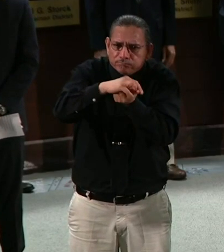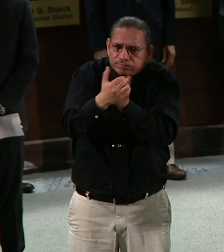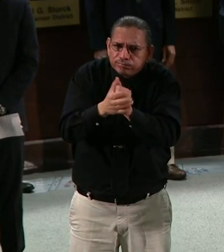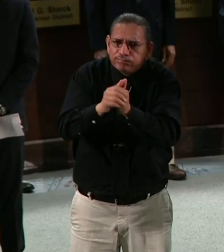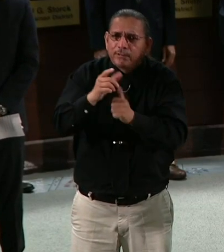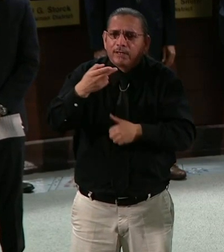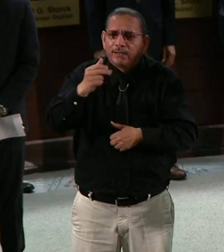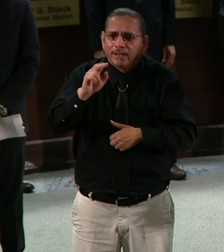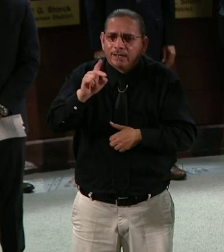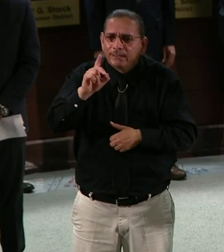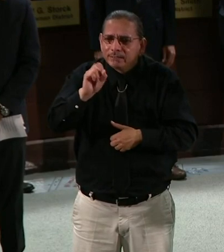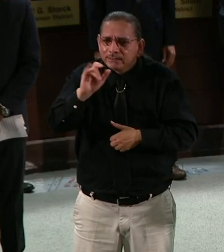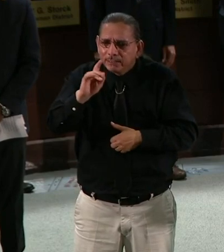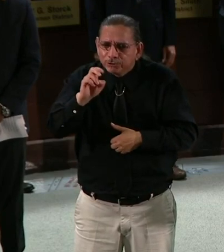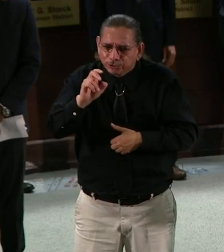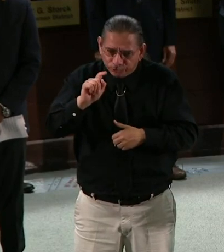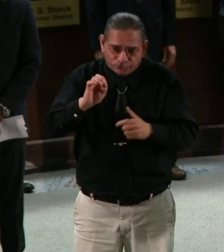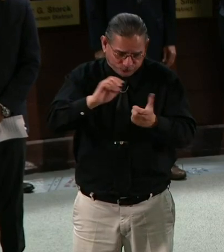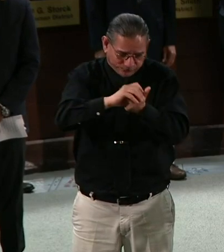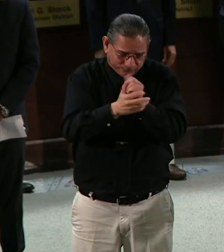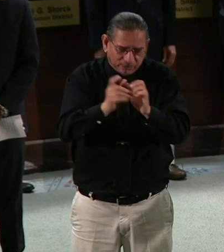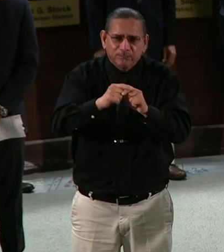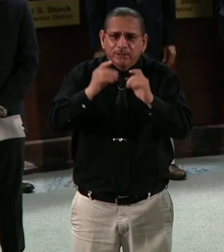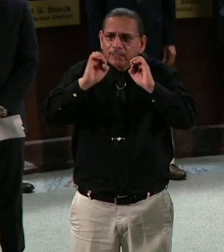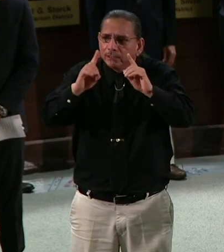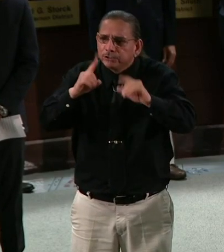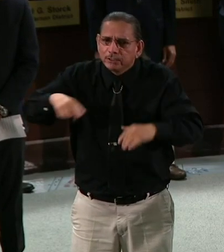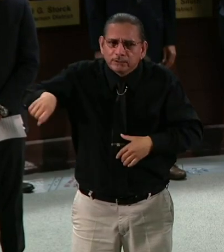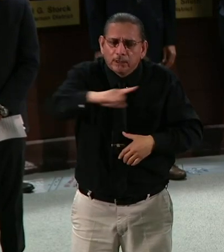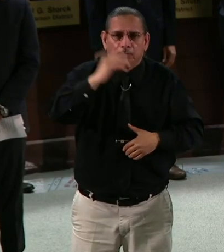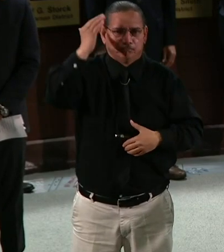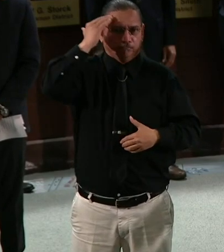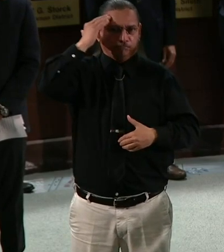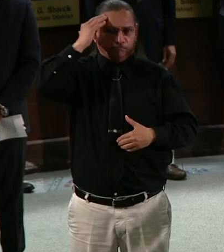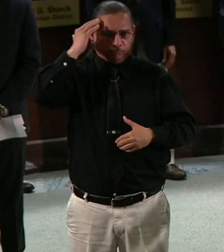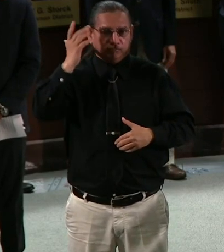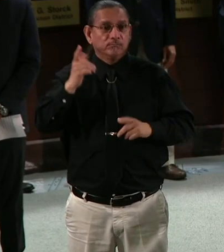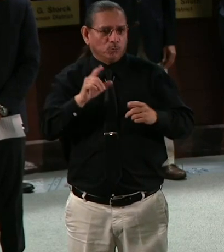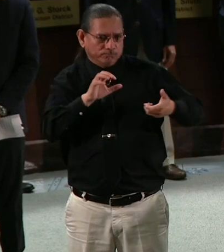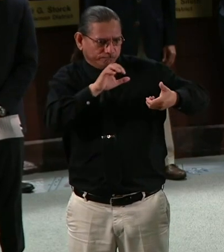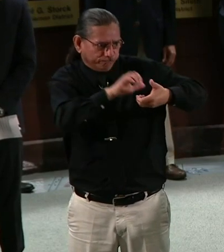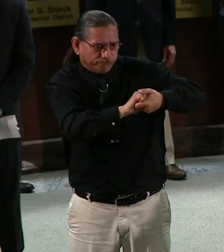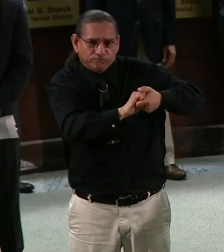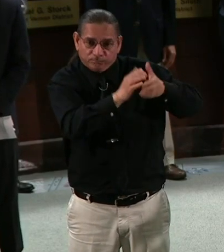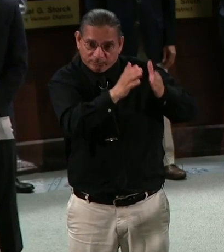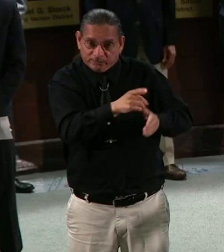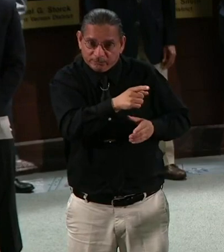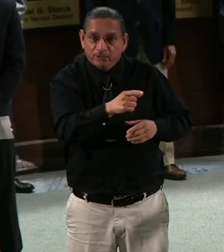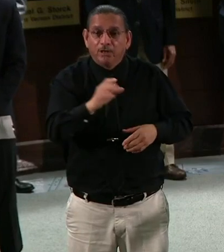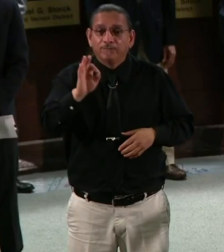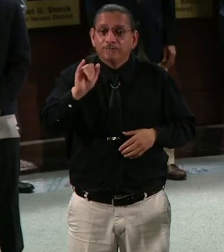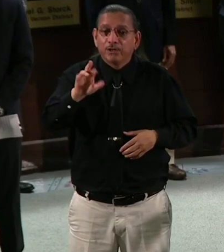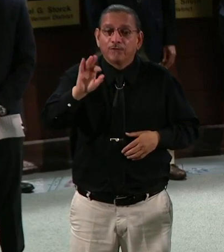SANITIZER AND EDUCATIONAL MATERIALS. THIS INCLUDES